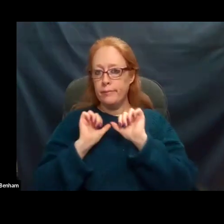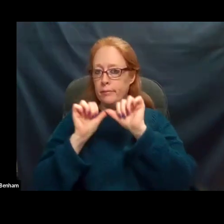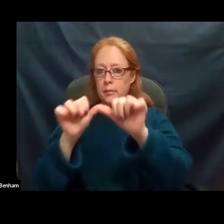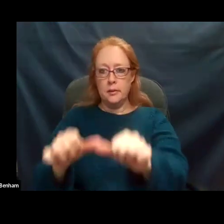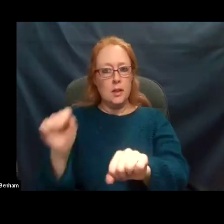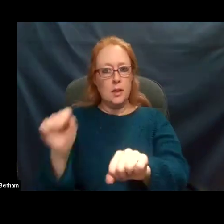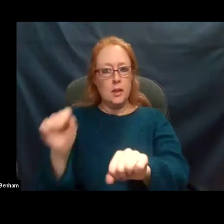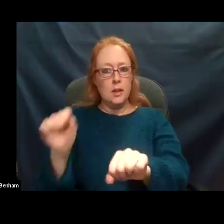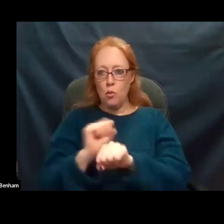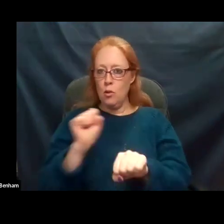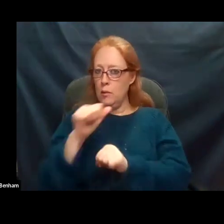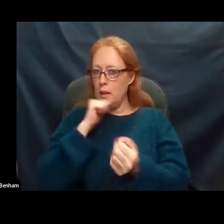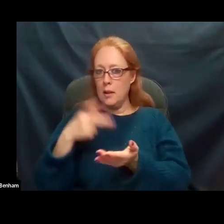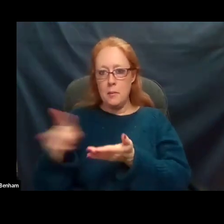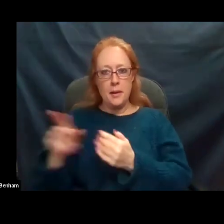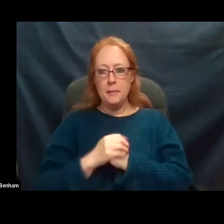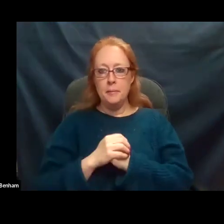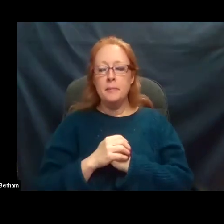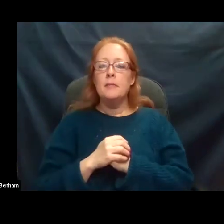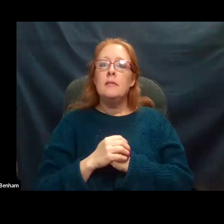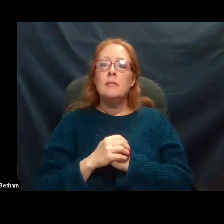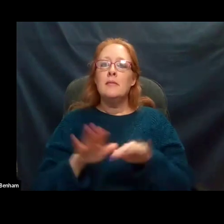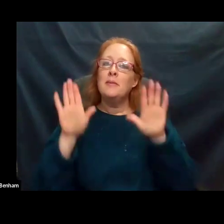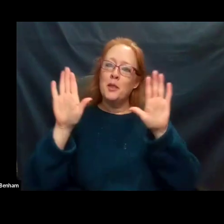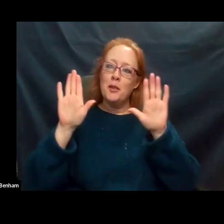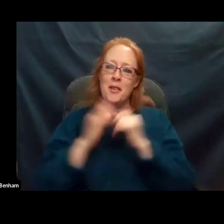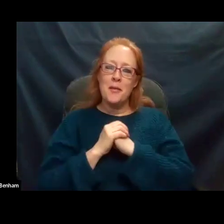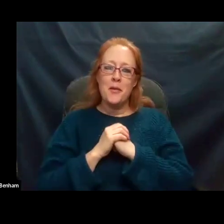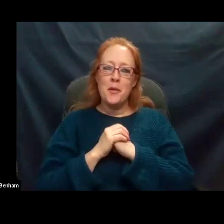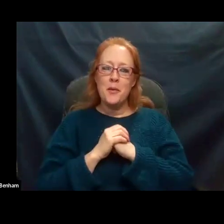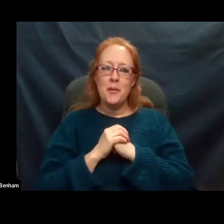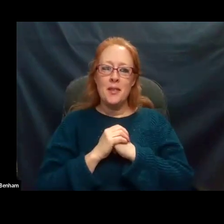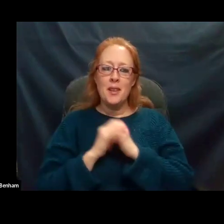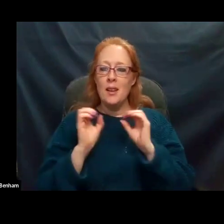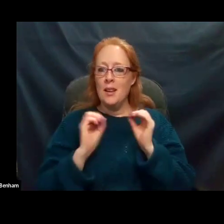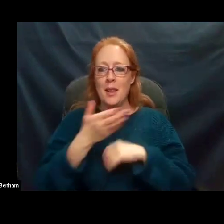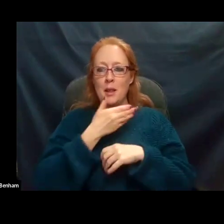You know, because DSWs there a shortage of good, bad or indifferent. That's amazing she stuck with it and good for her too. Congratulations.